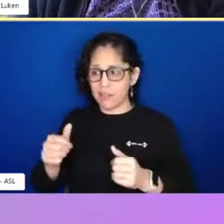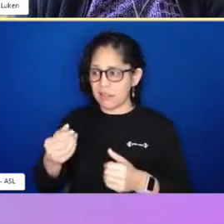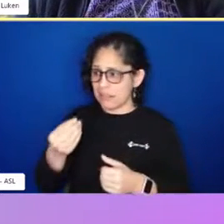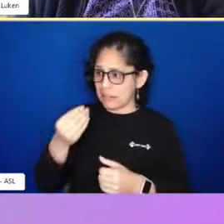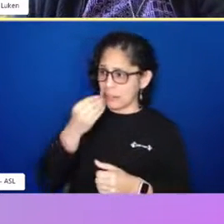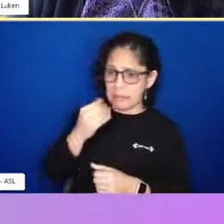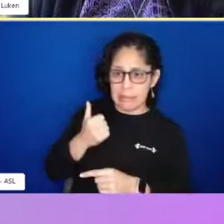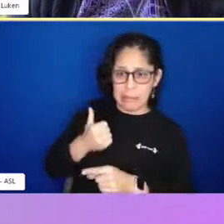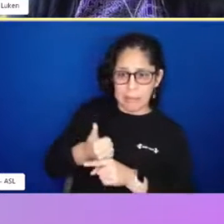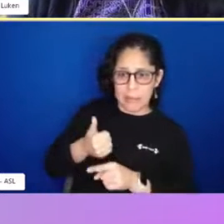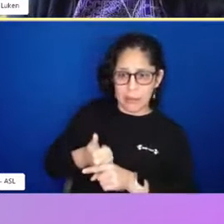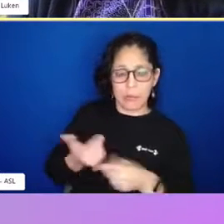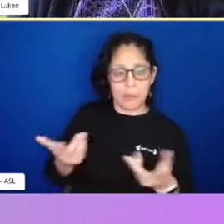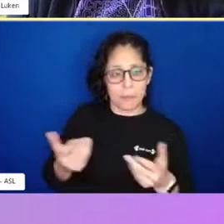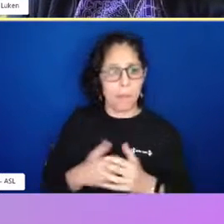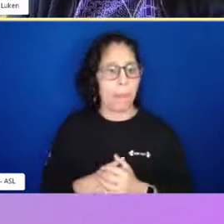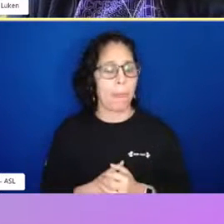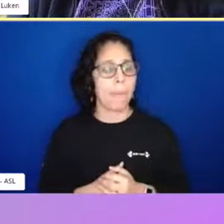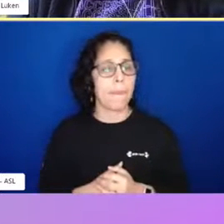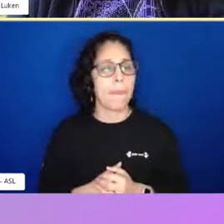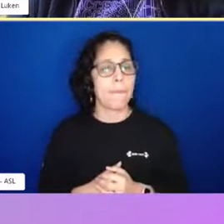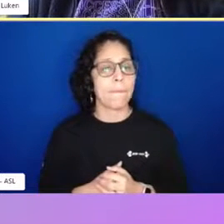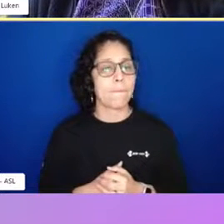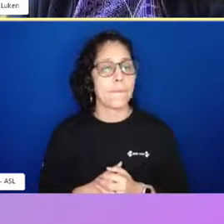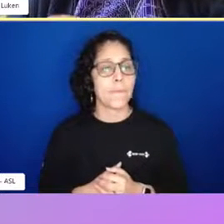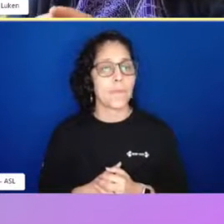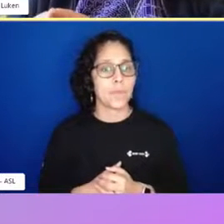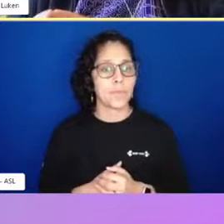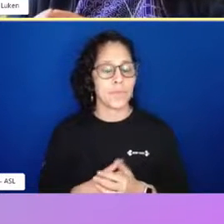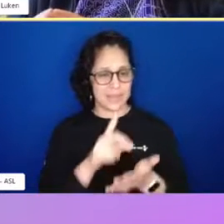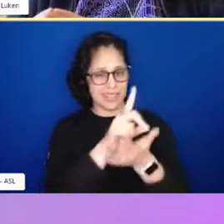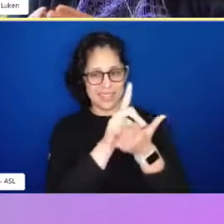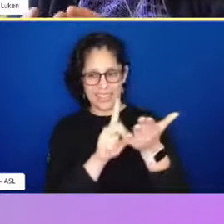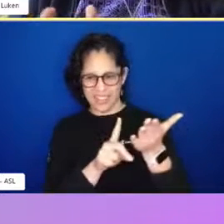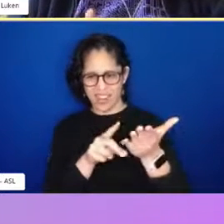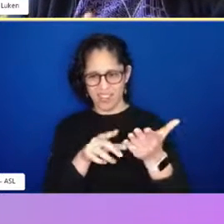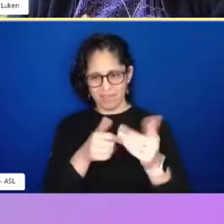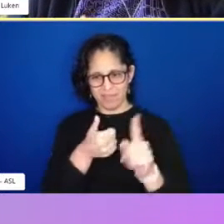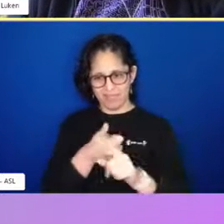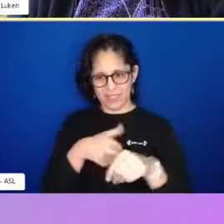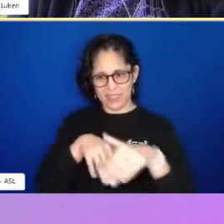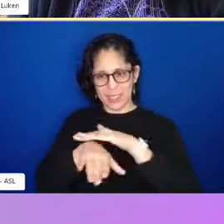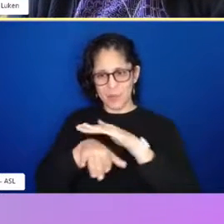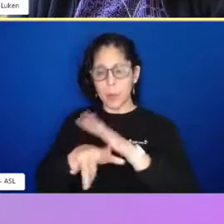with motor disabilities can themselves. Peerk so, moving